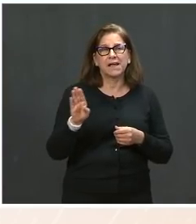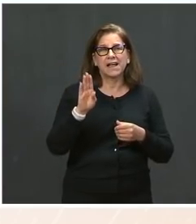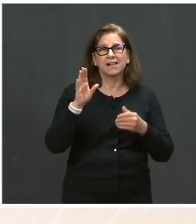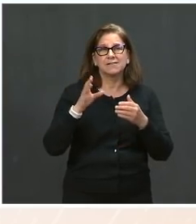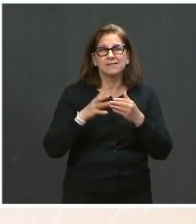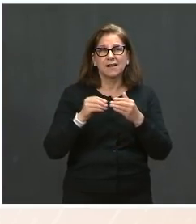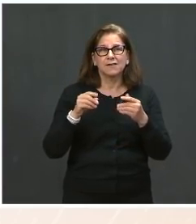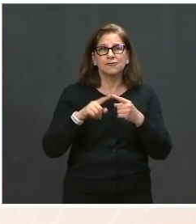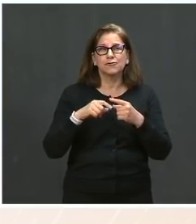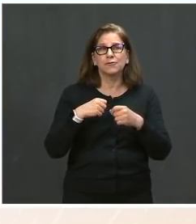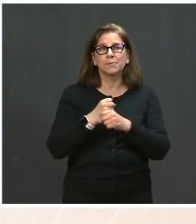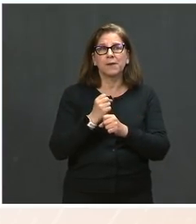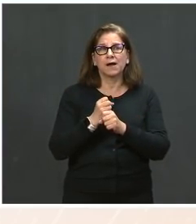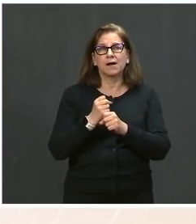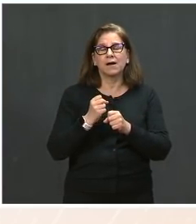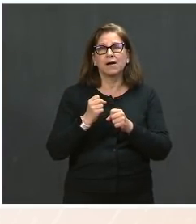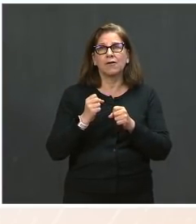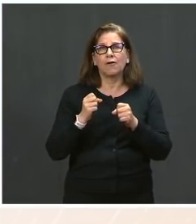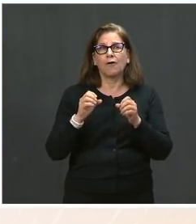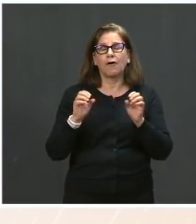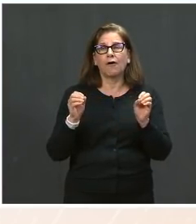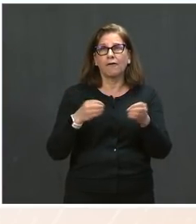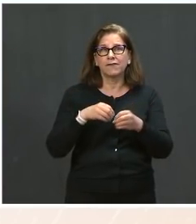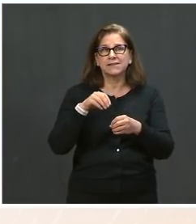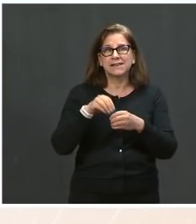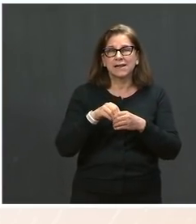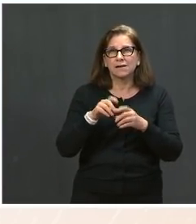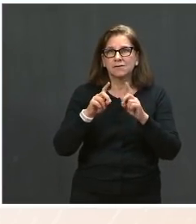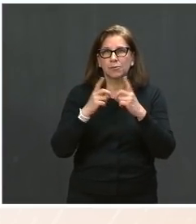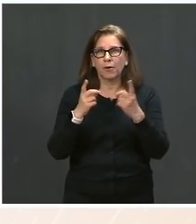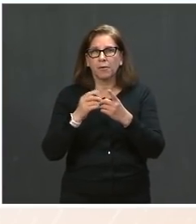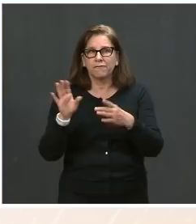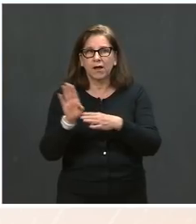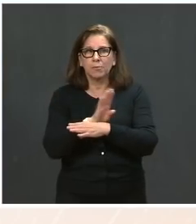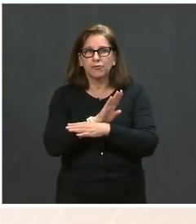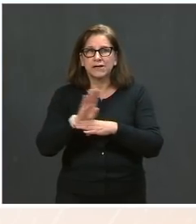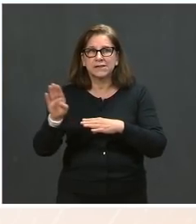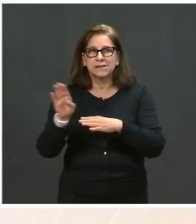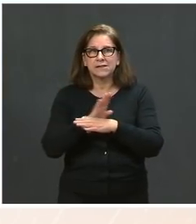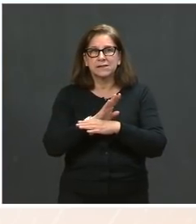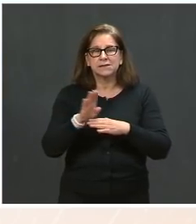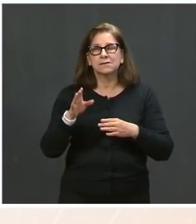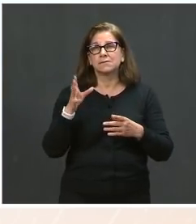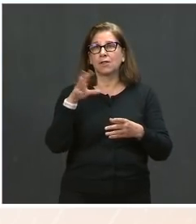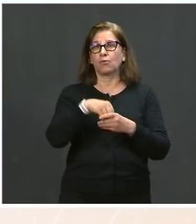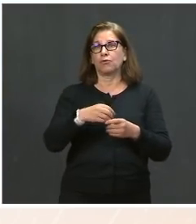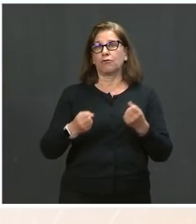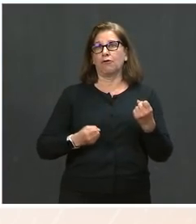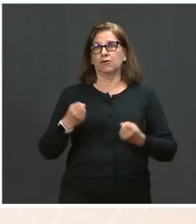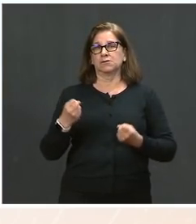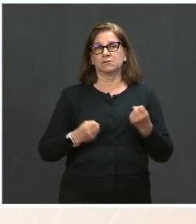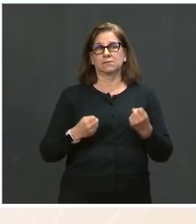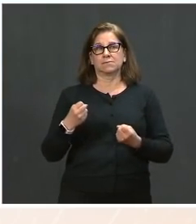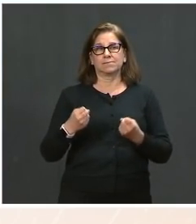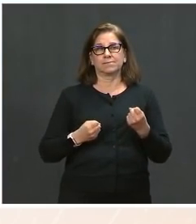dedicated to monitoring domestic industrial capacity because he recognizes that this is an issue that we will need to continue to address.